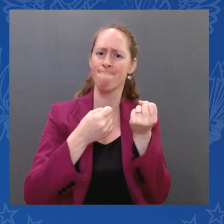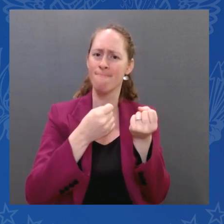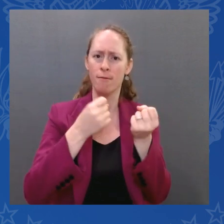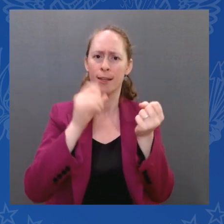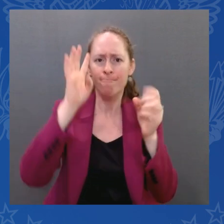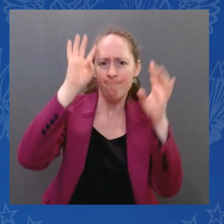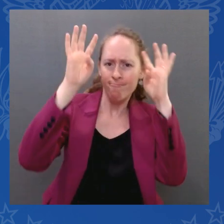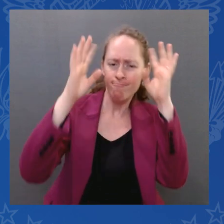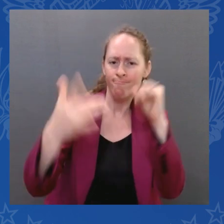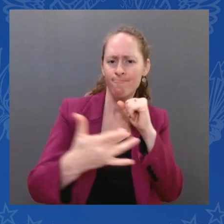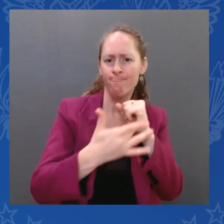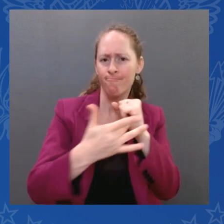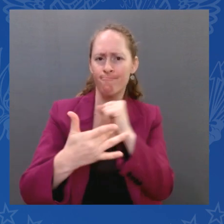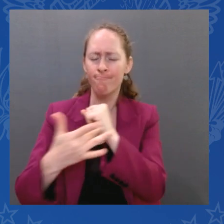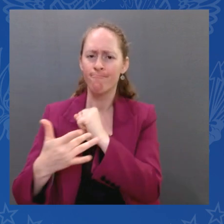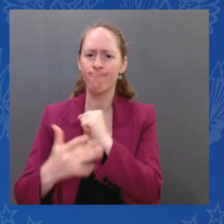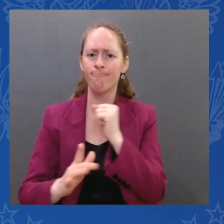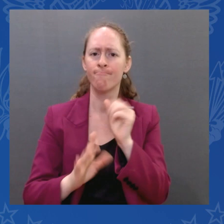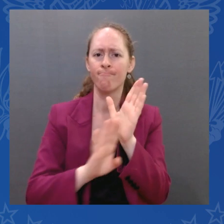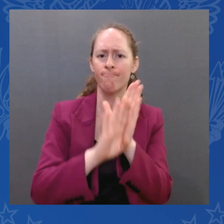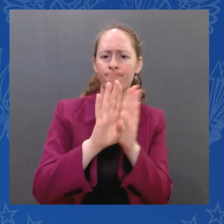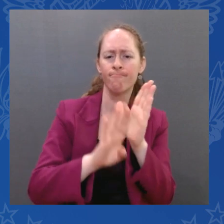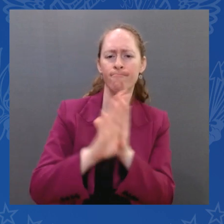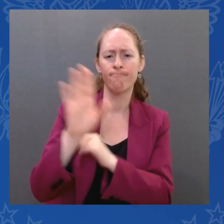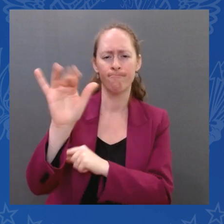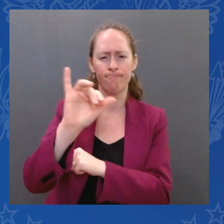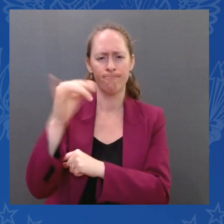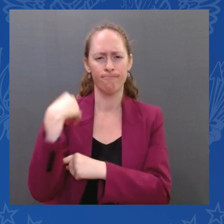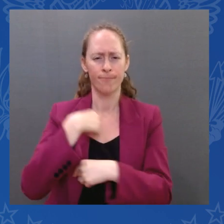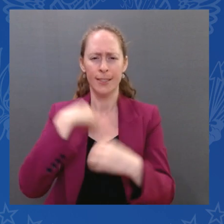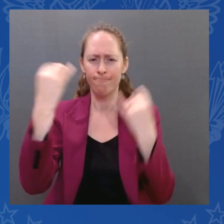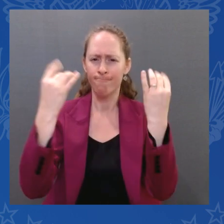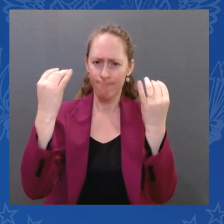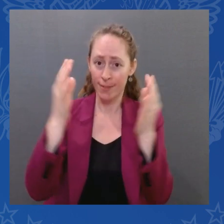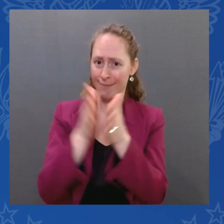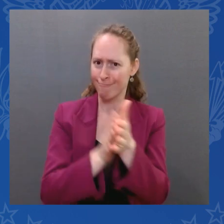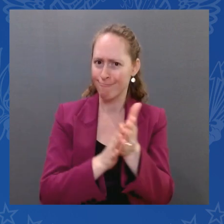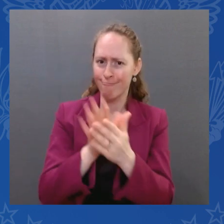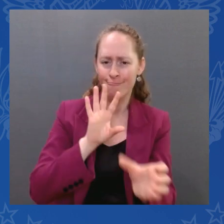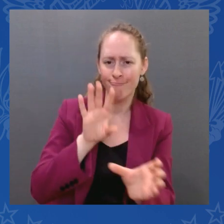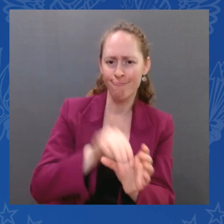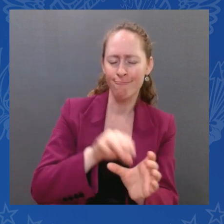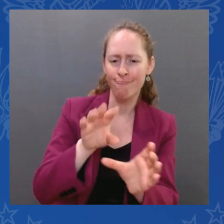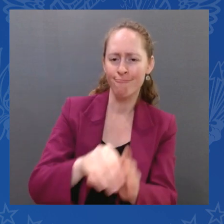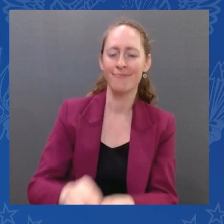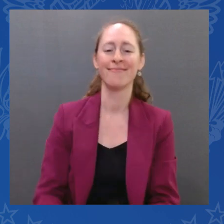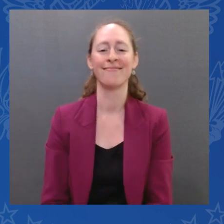like the new I2U2 Summit, which will bring Israel, the United States, the UAE together,